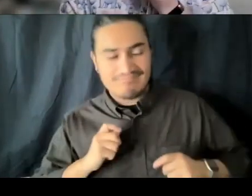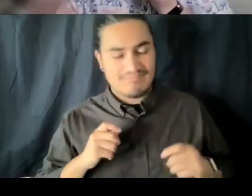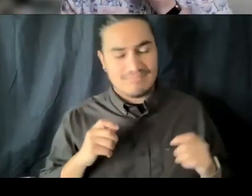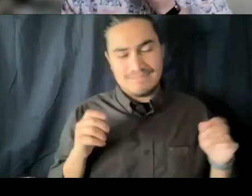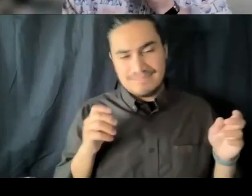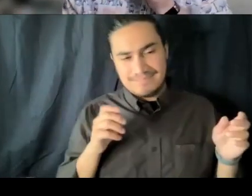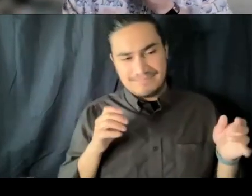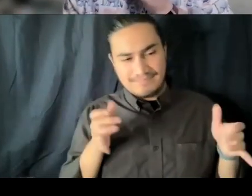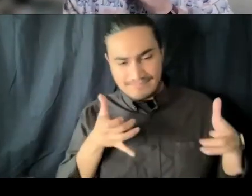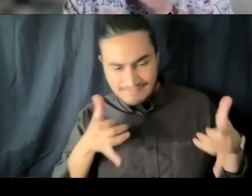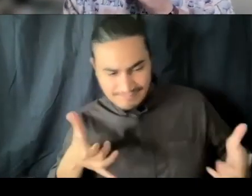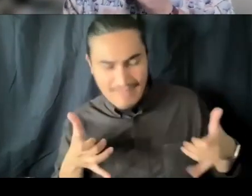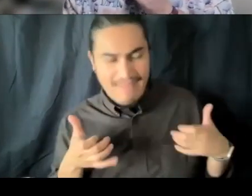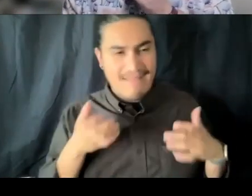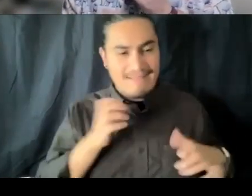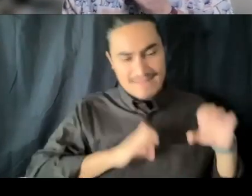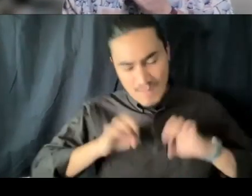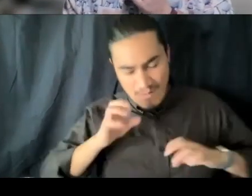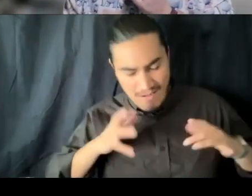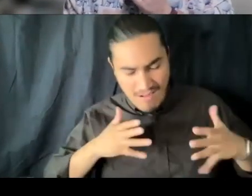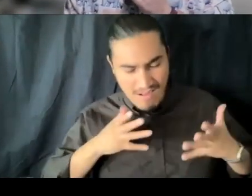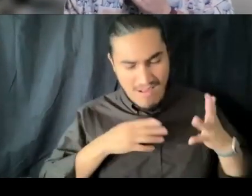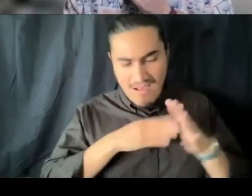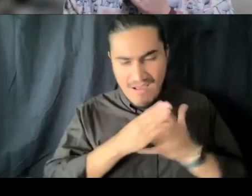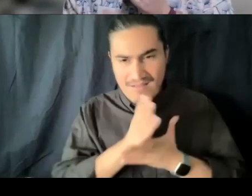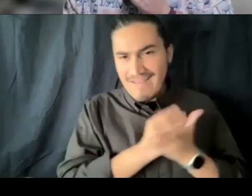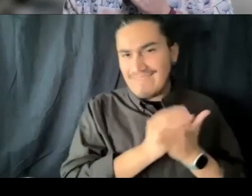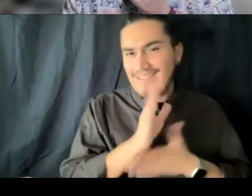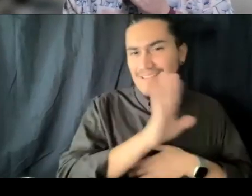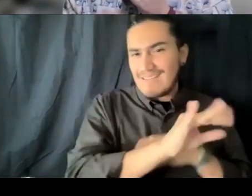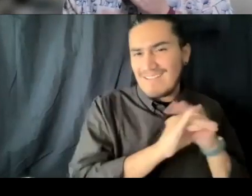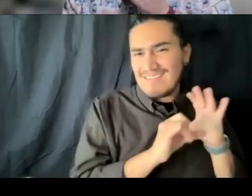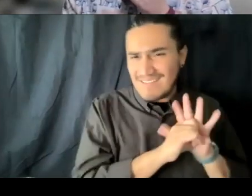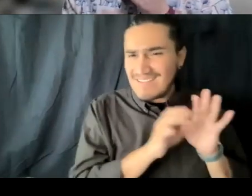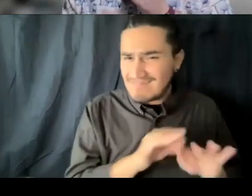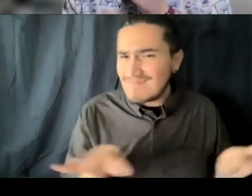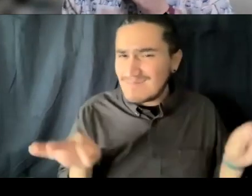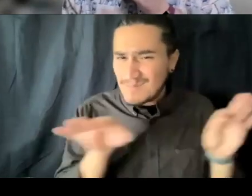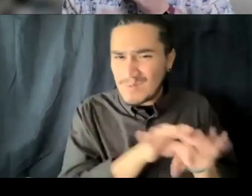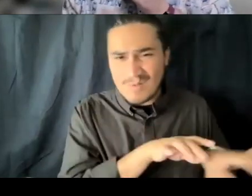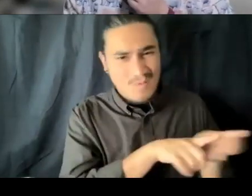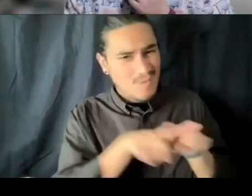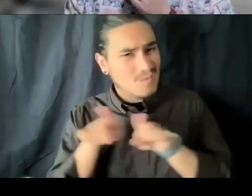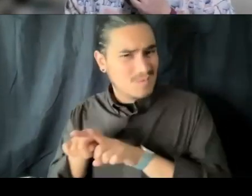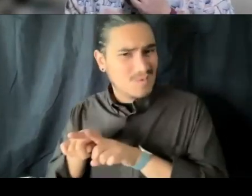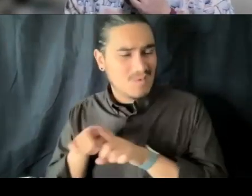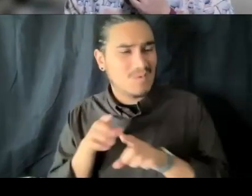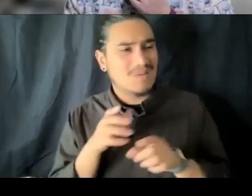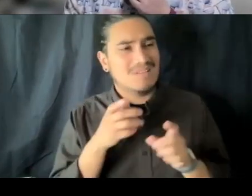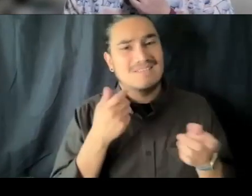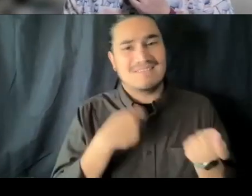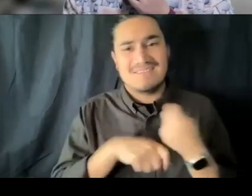that can also be affirmed. As well as making sure that we're avoiding victim blaming